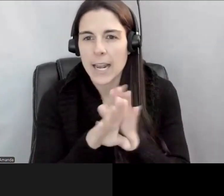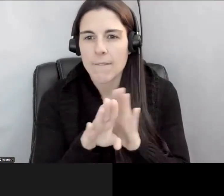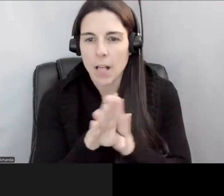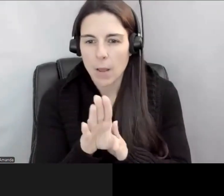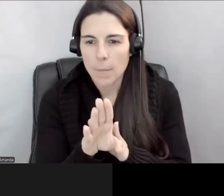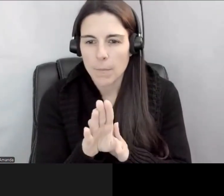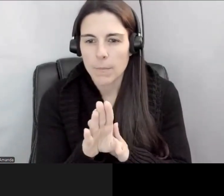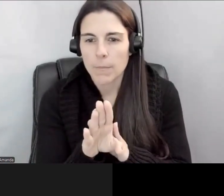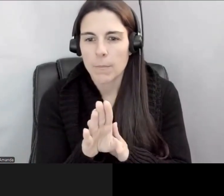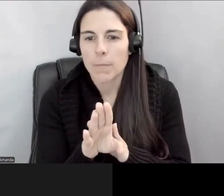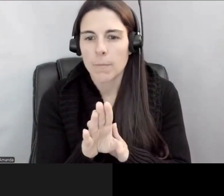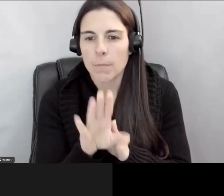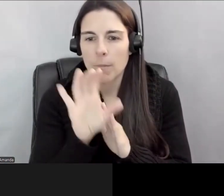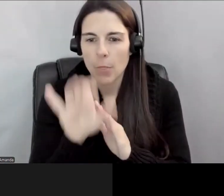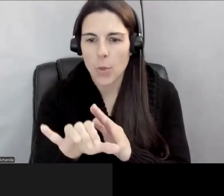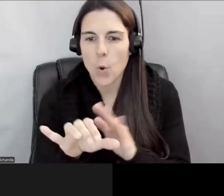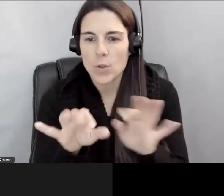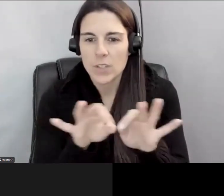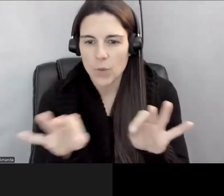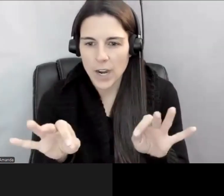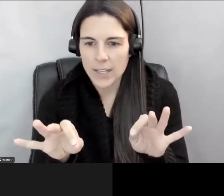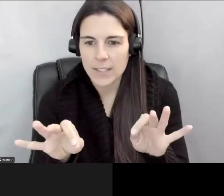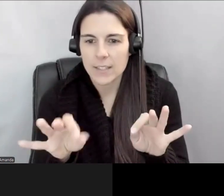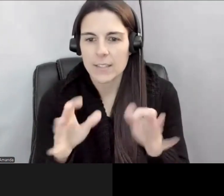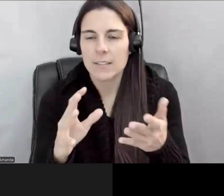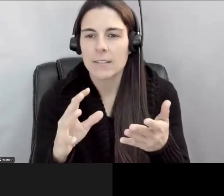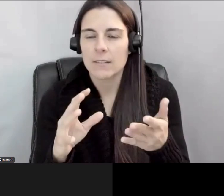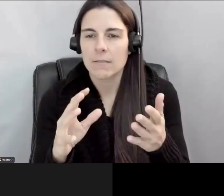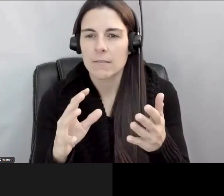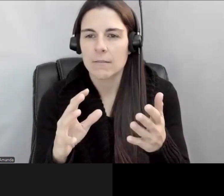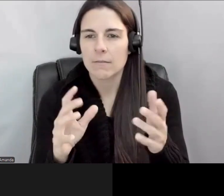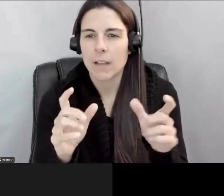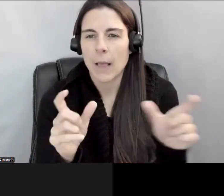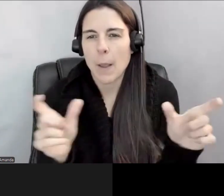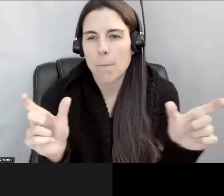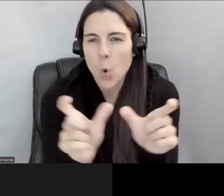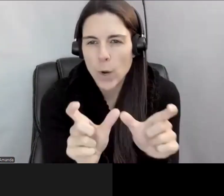Those phrases are broken down into words, so essentially,